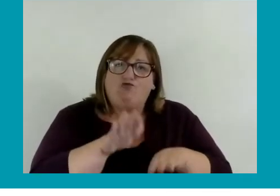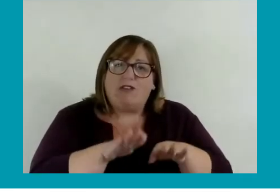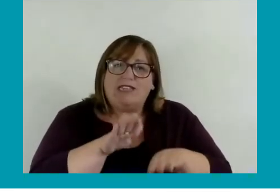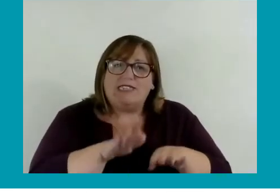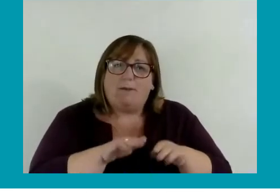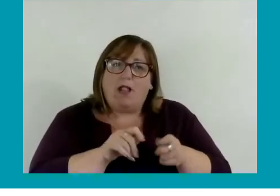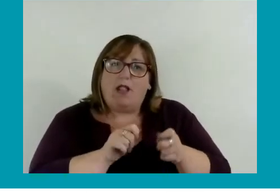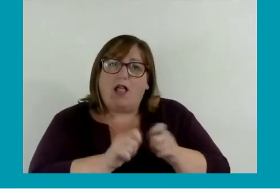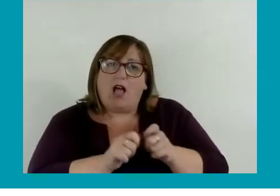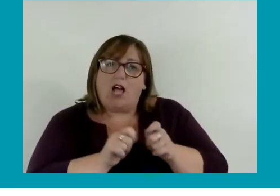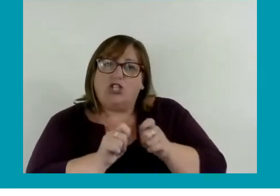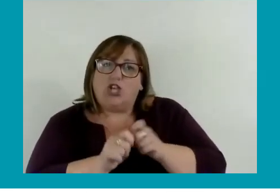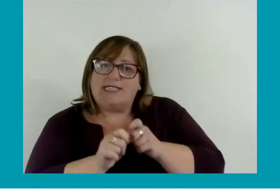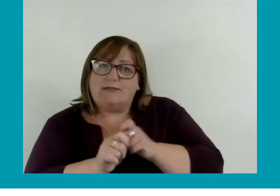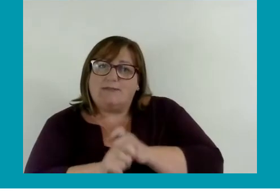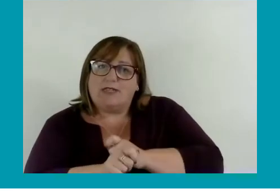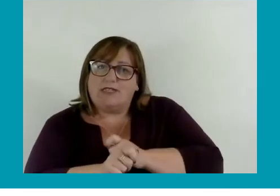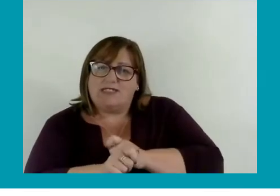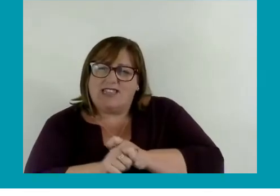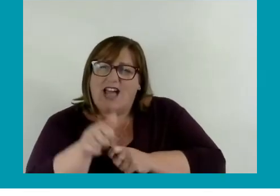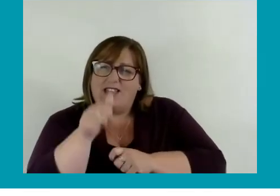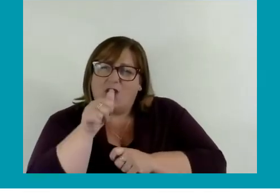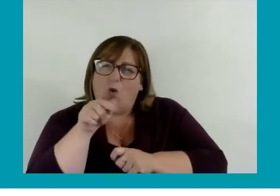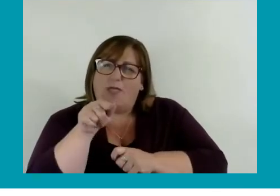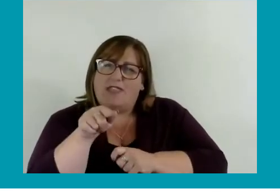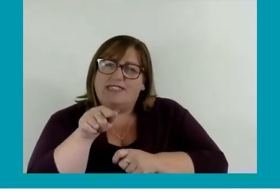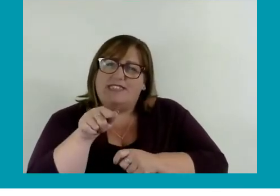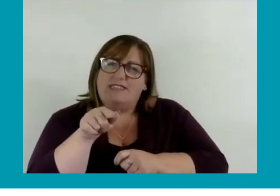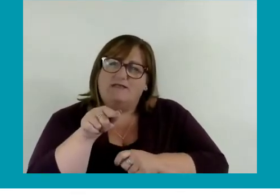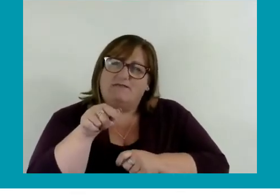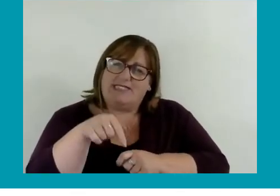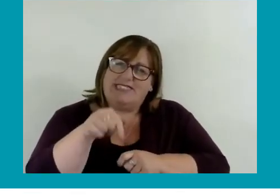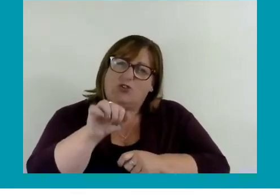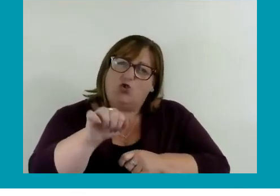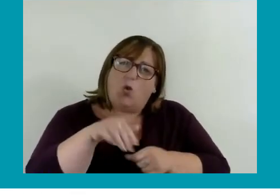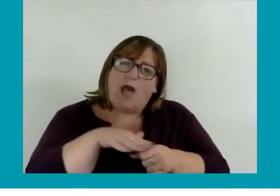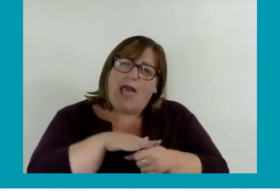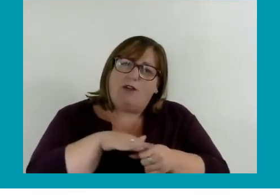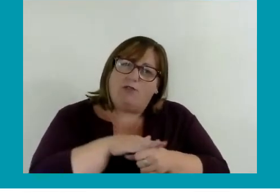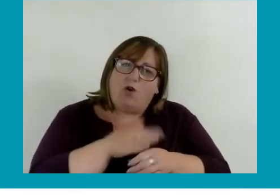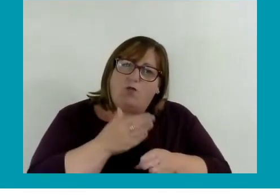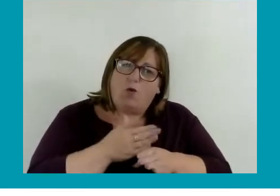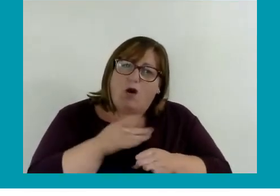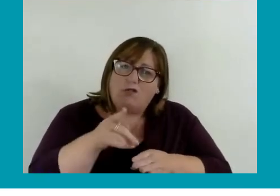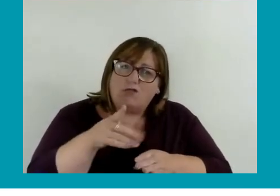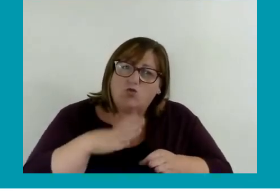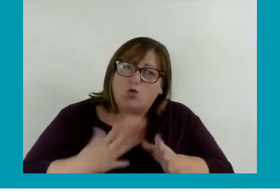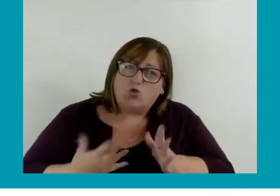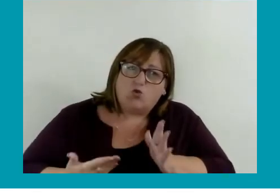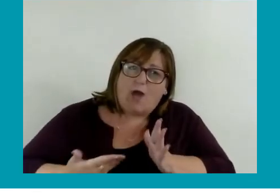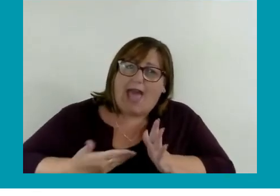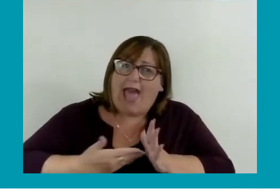work in before i come back again to nicole did you want to add anything to that um